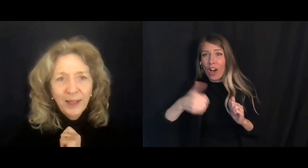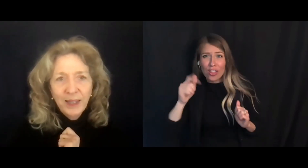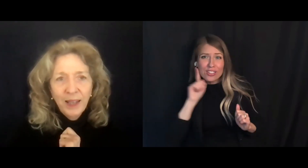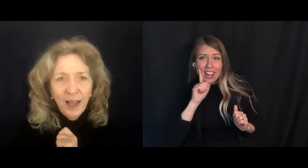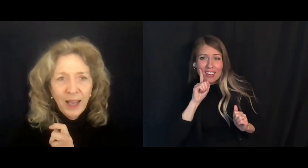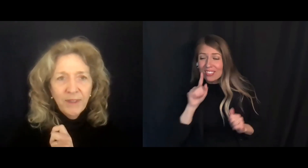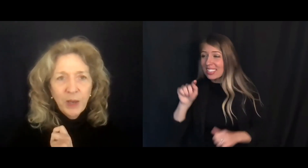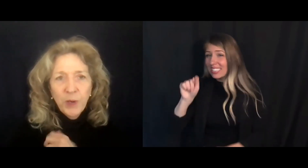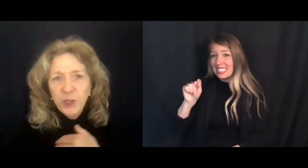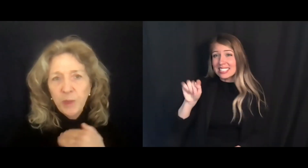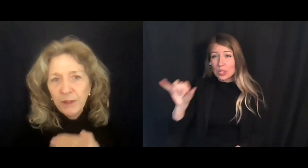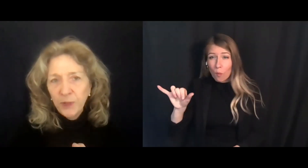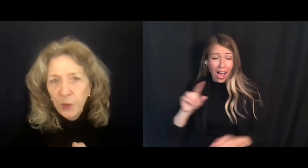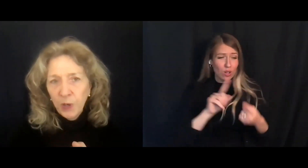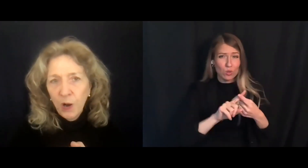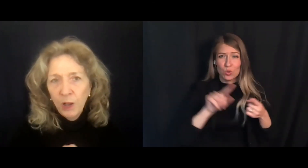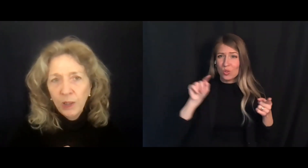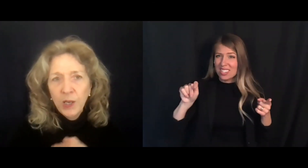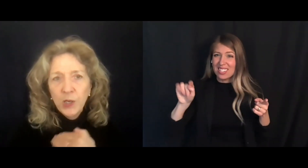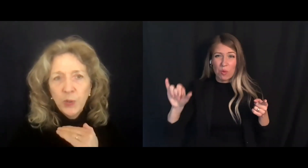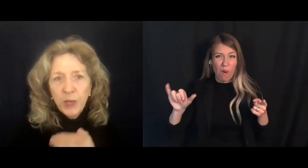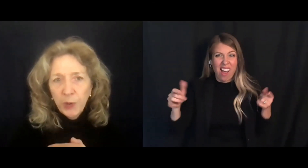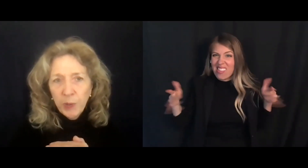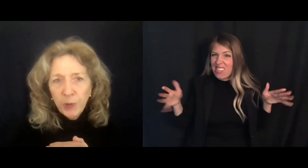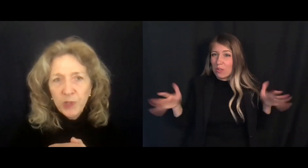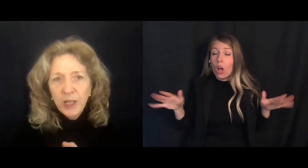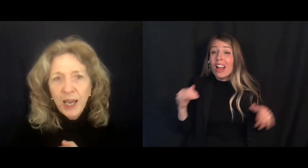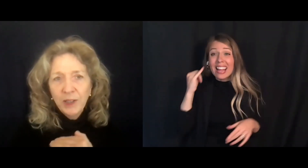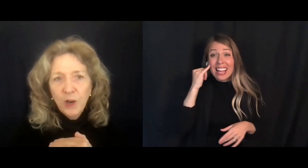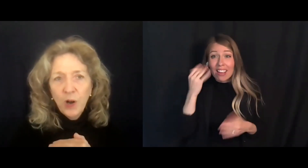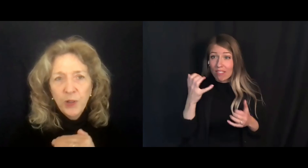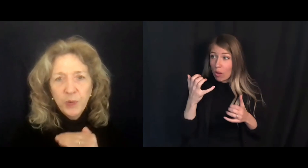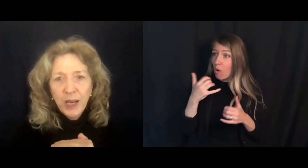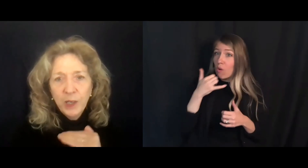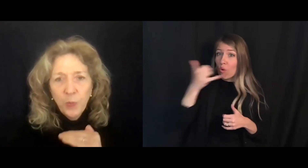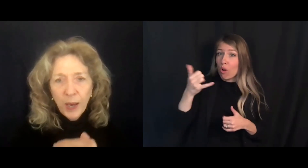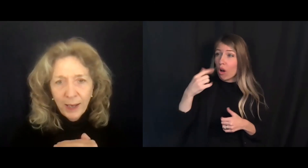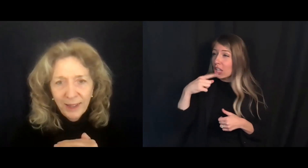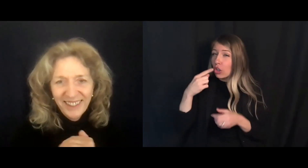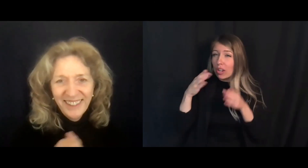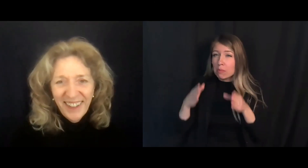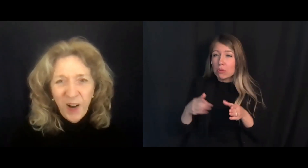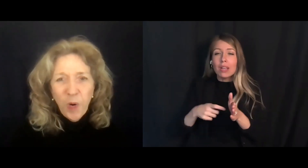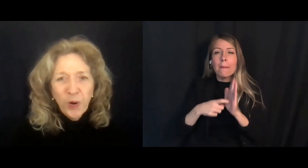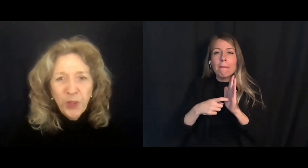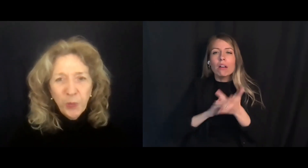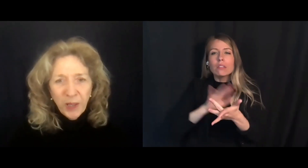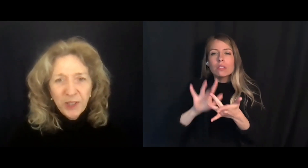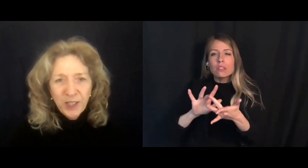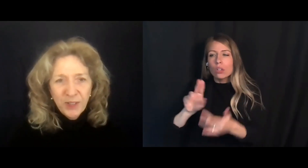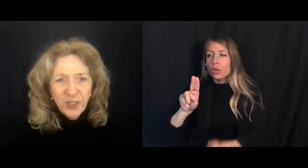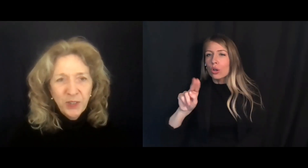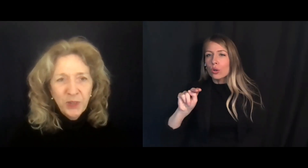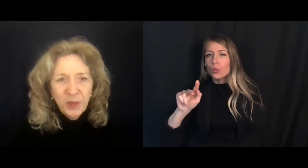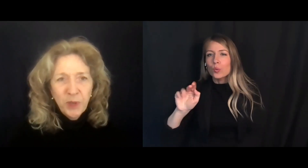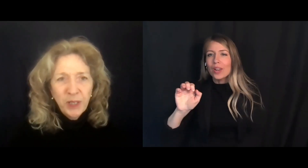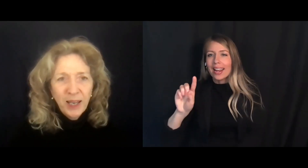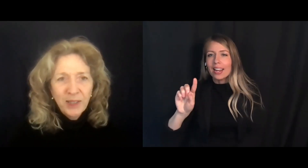And if they wanted to make a phone call to a hearing person they had to call the United Way, or their relatives to communicate.